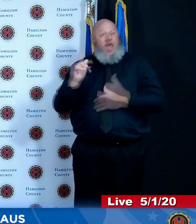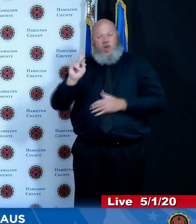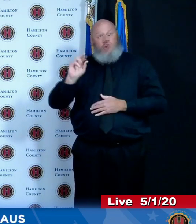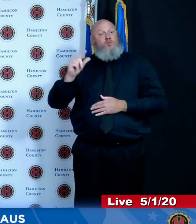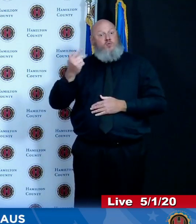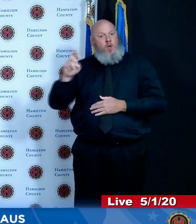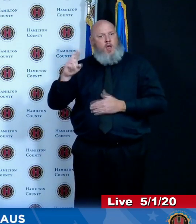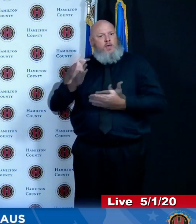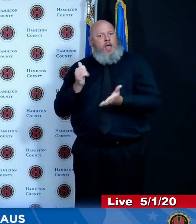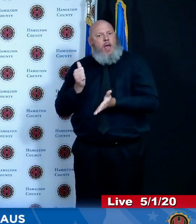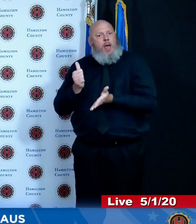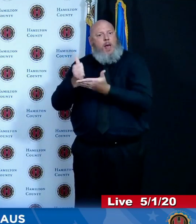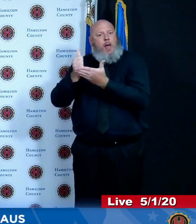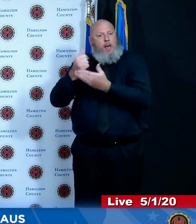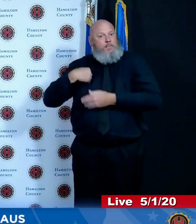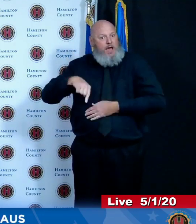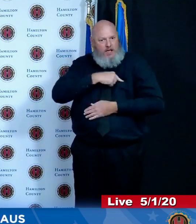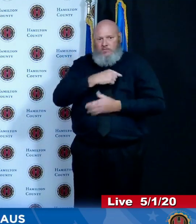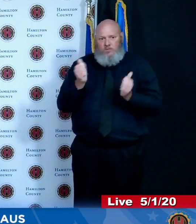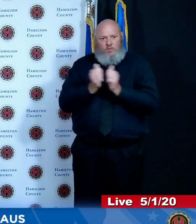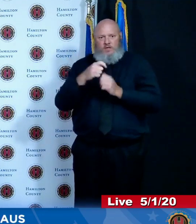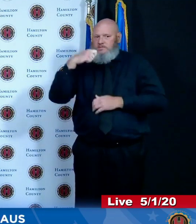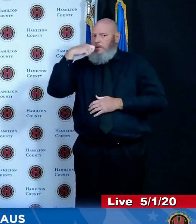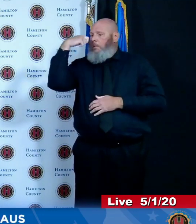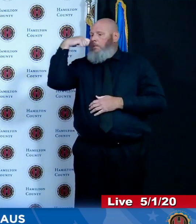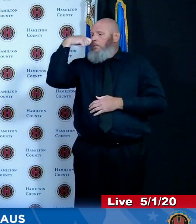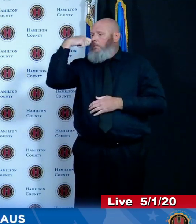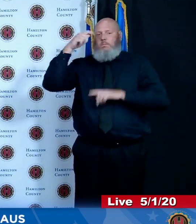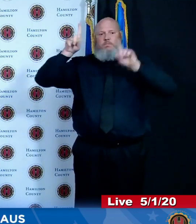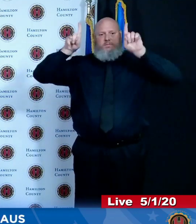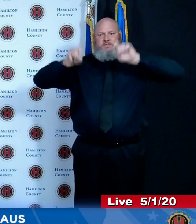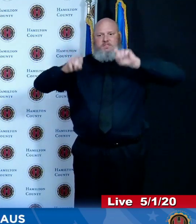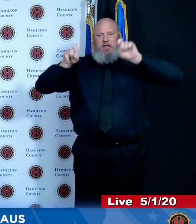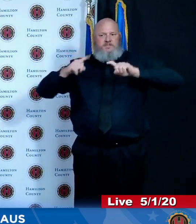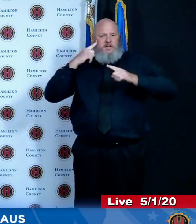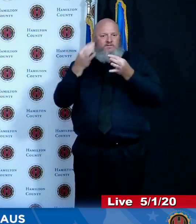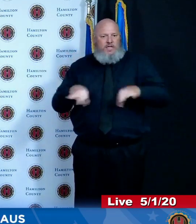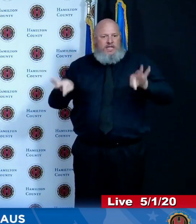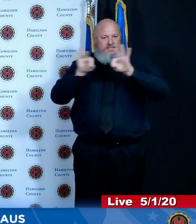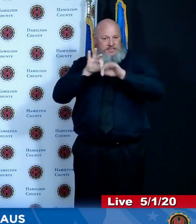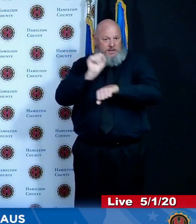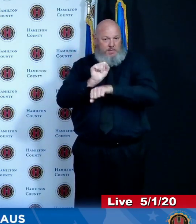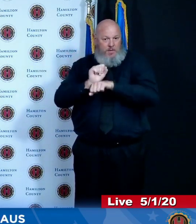patients both yesterday and today health care workers are expected to administer